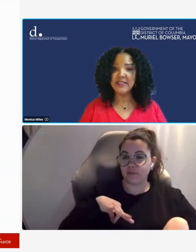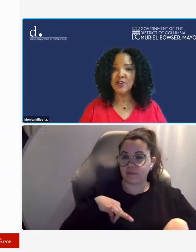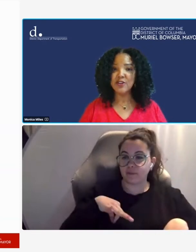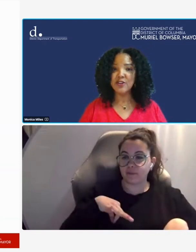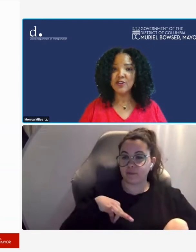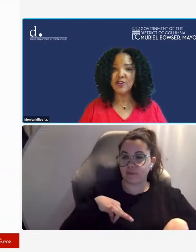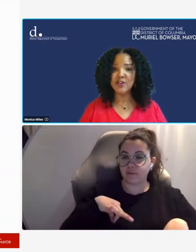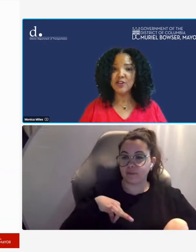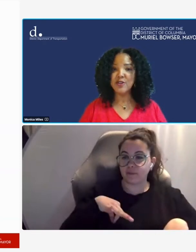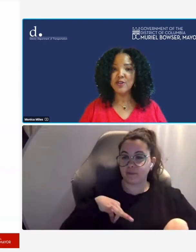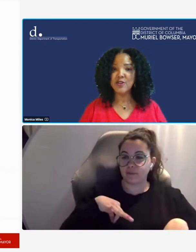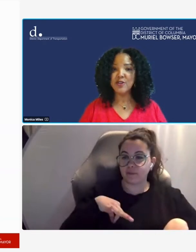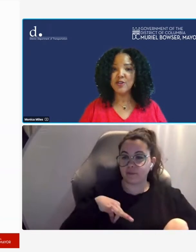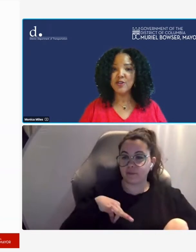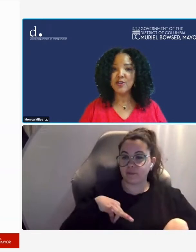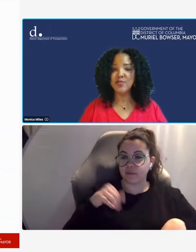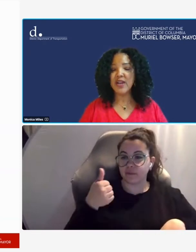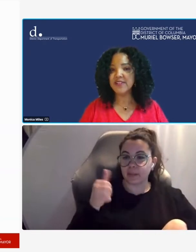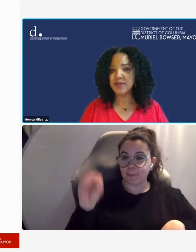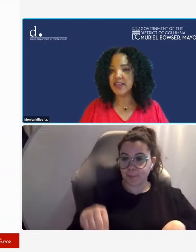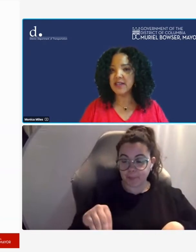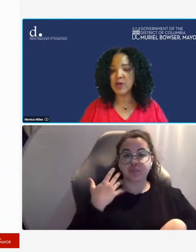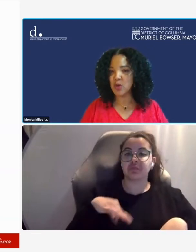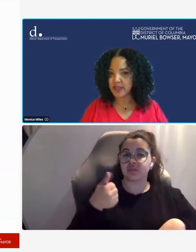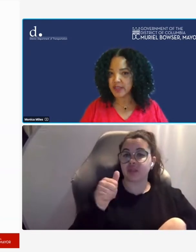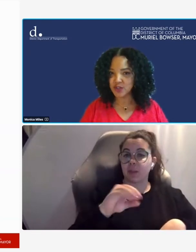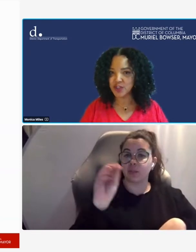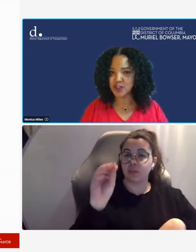so the profit of 10 percent want to make sure you're noting that it's based on